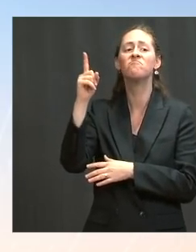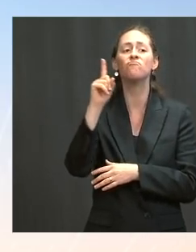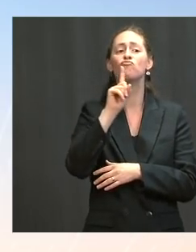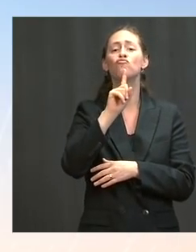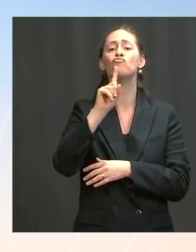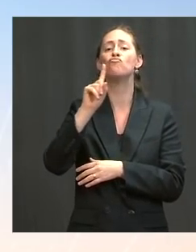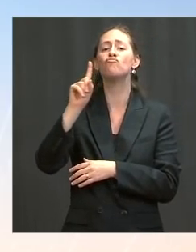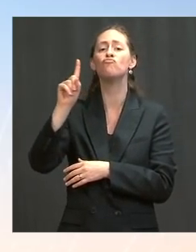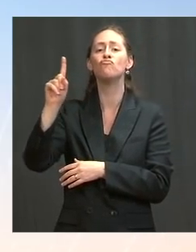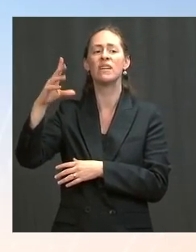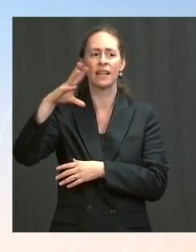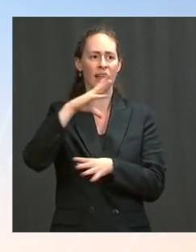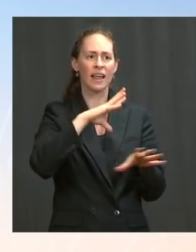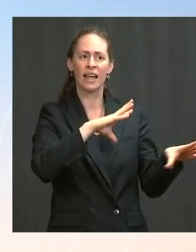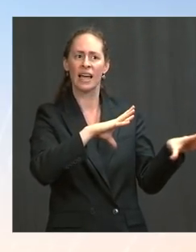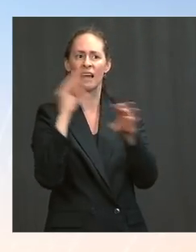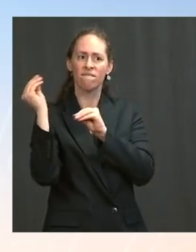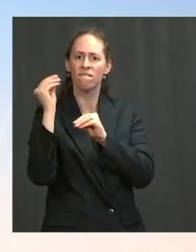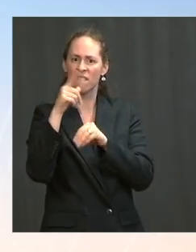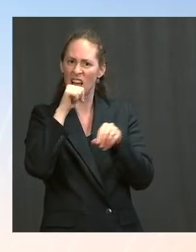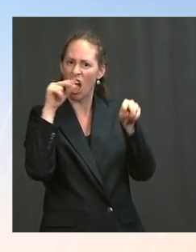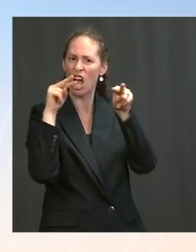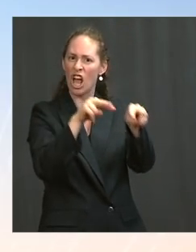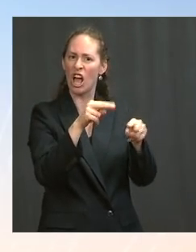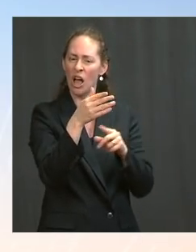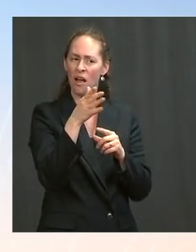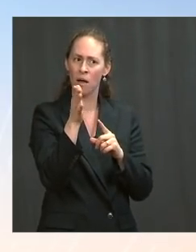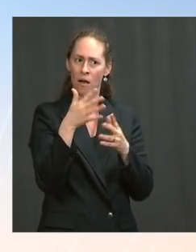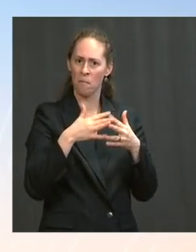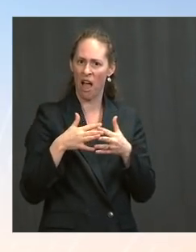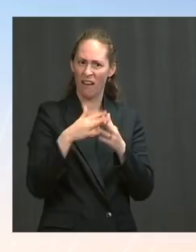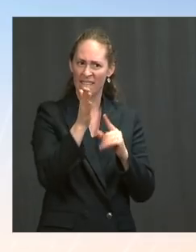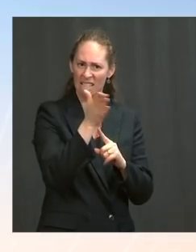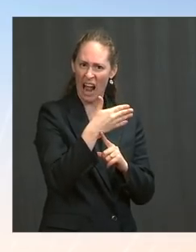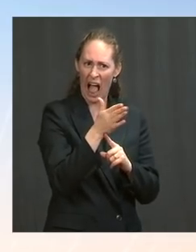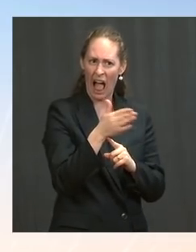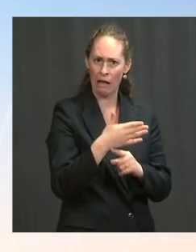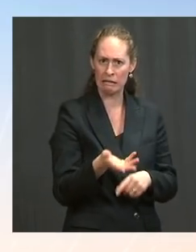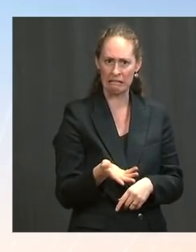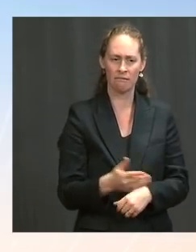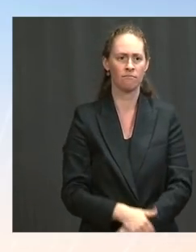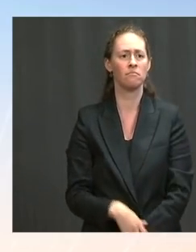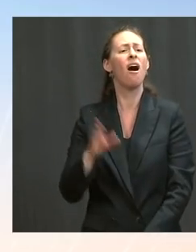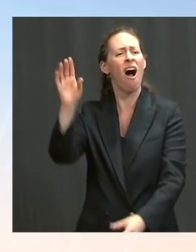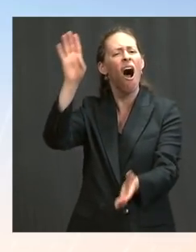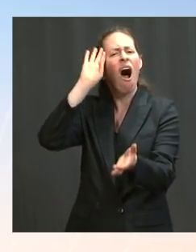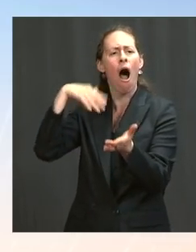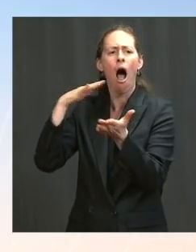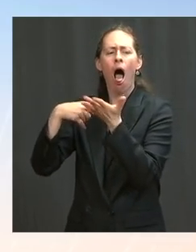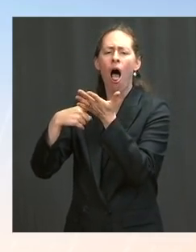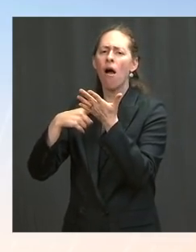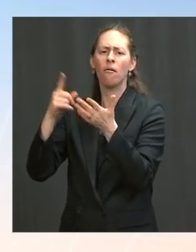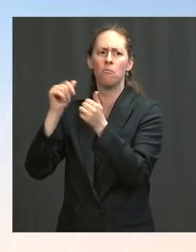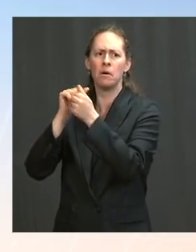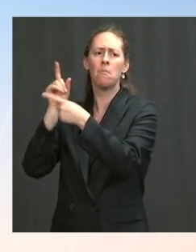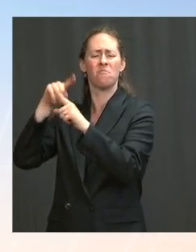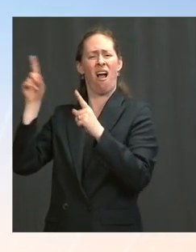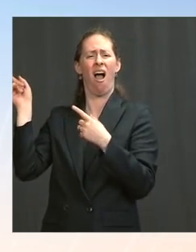I haven't spoken to the President specifically about this, but I know he's incredibly proud to be an American and has great respect for the Anthem